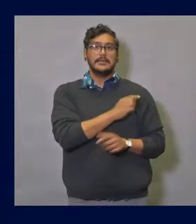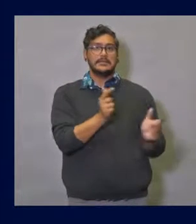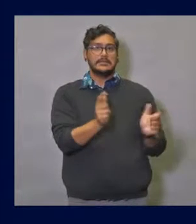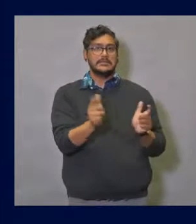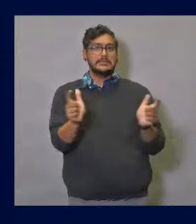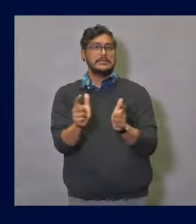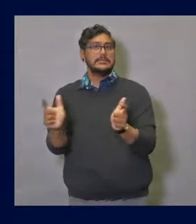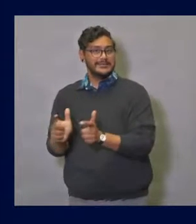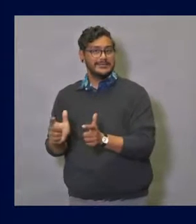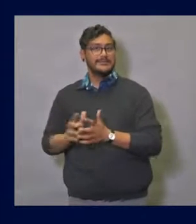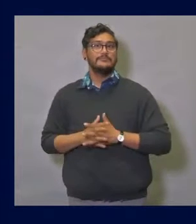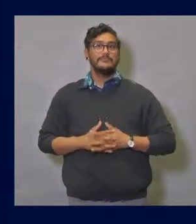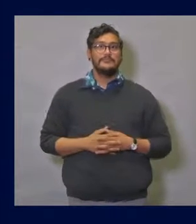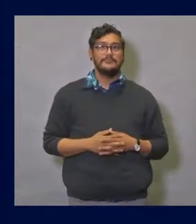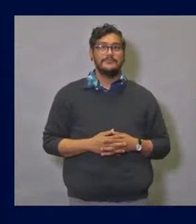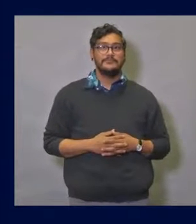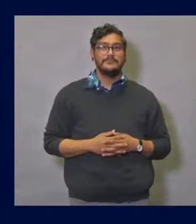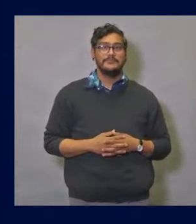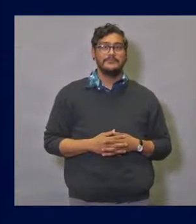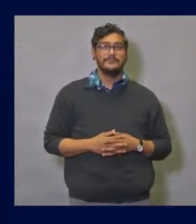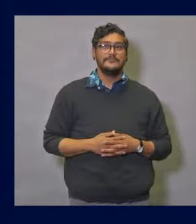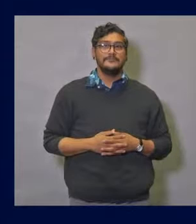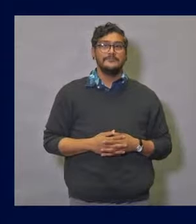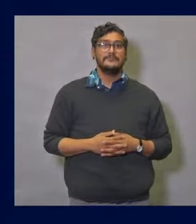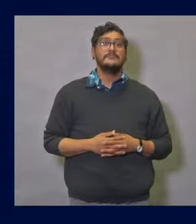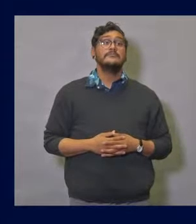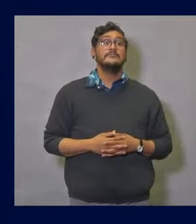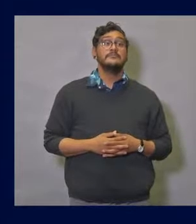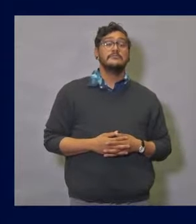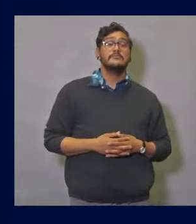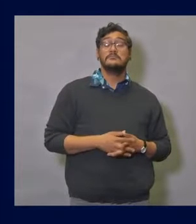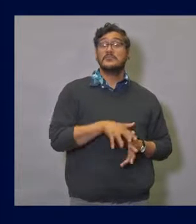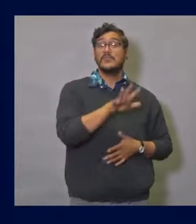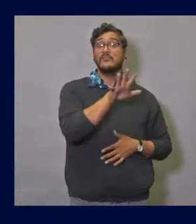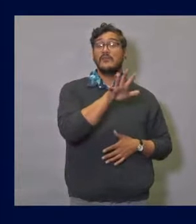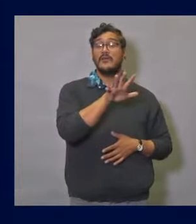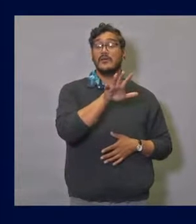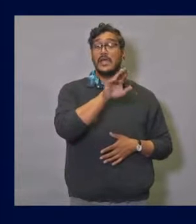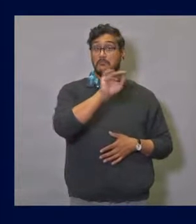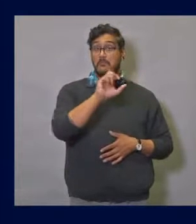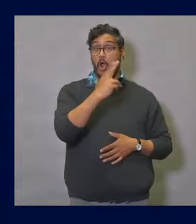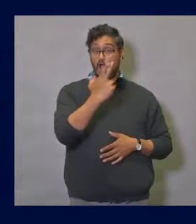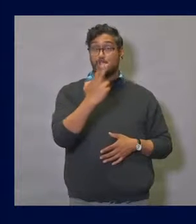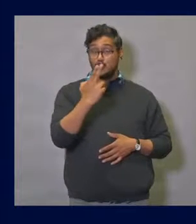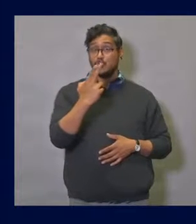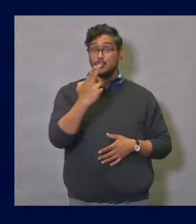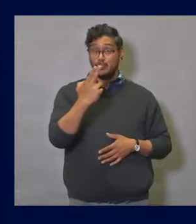CENTROS DE VACUNACIÓN INCLUYE NUESTROS CINCO CENTROS DE